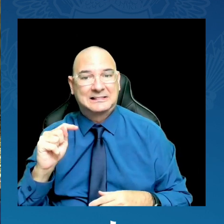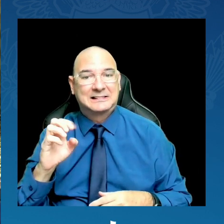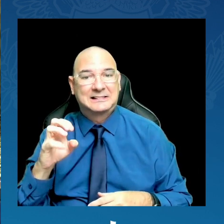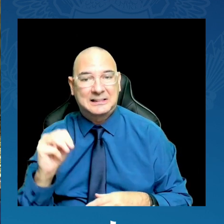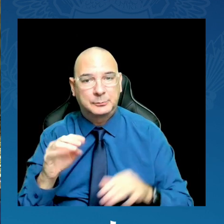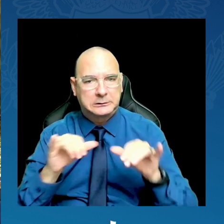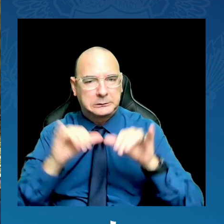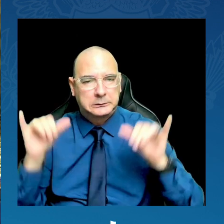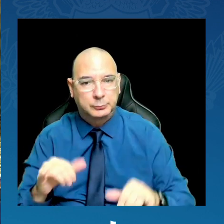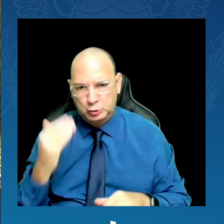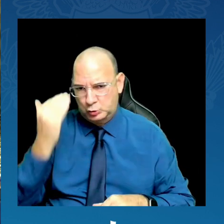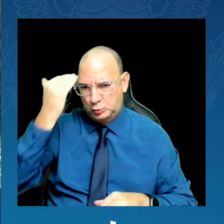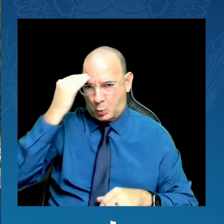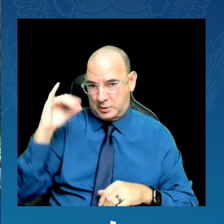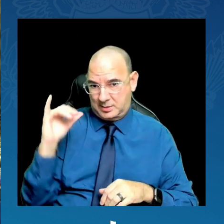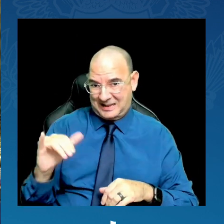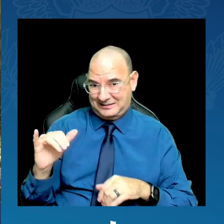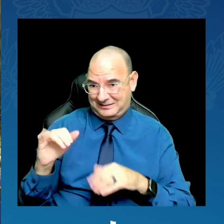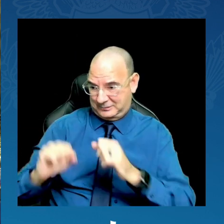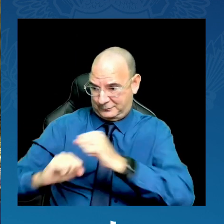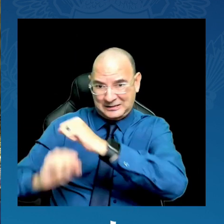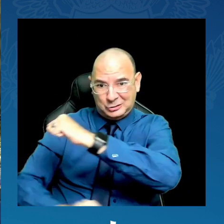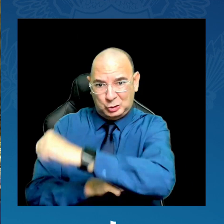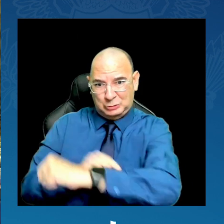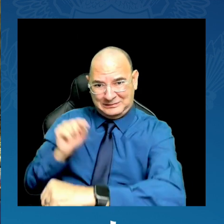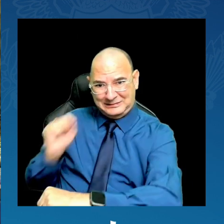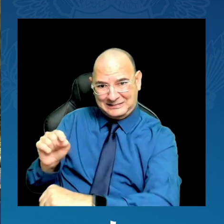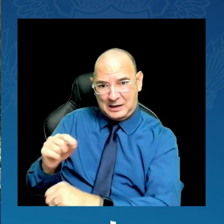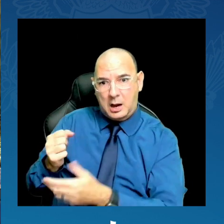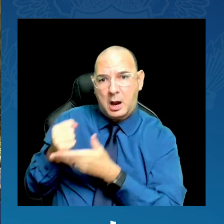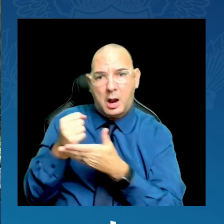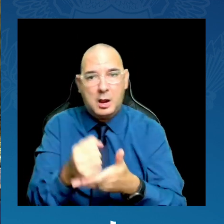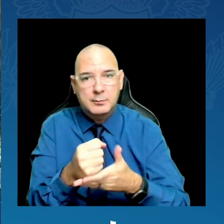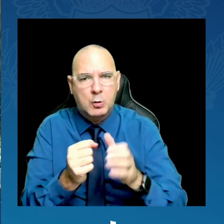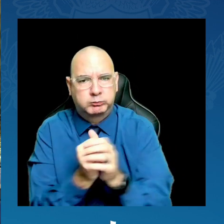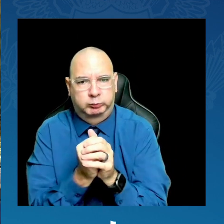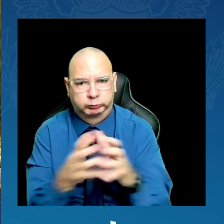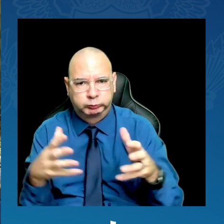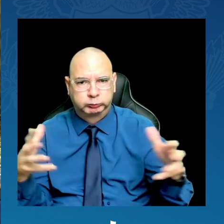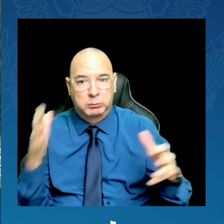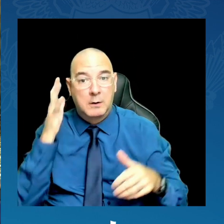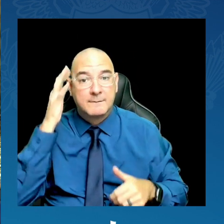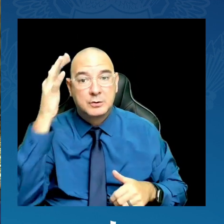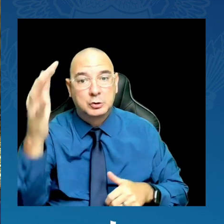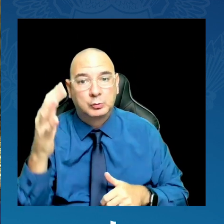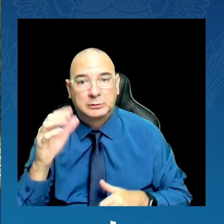that will help us grow the future space workforce one that's diverse, one that's highly trained,